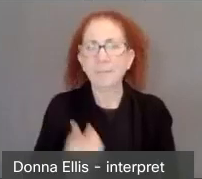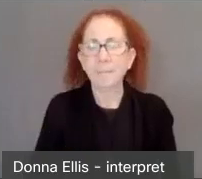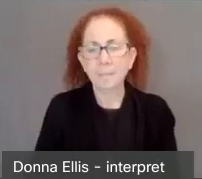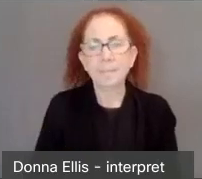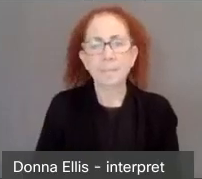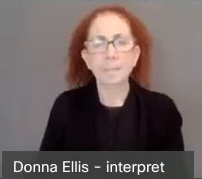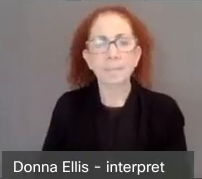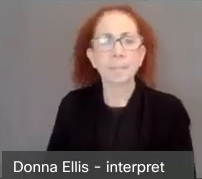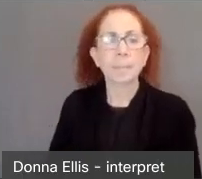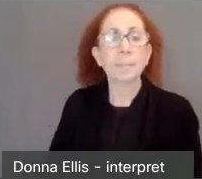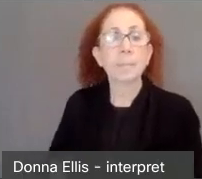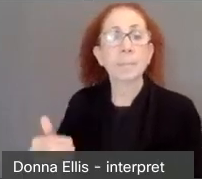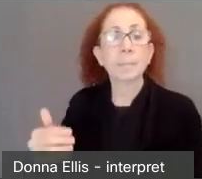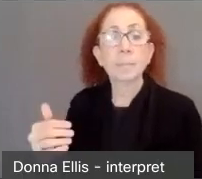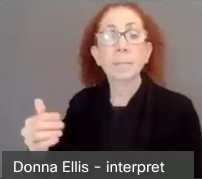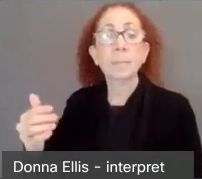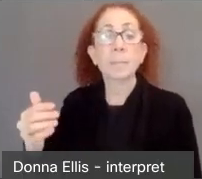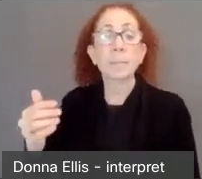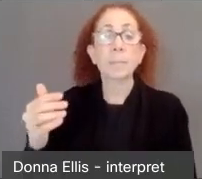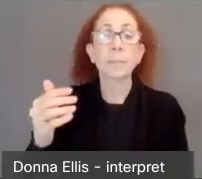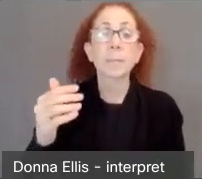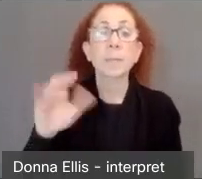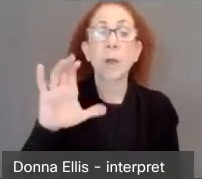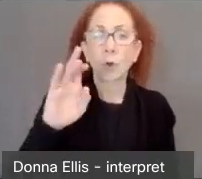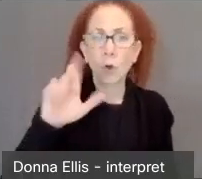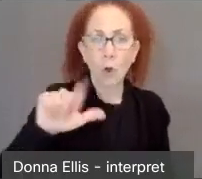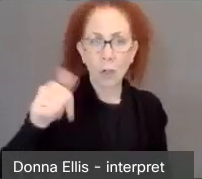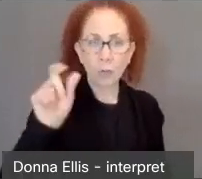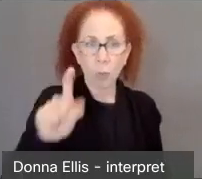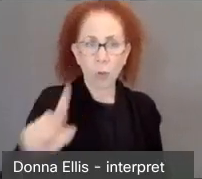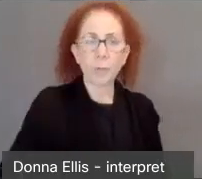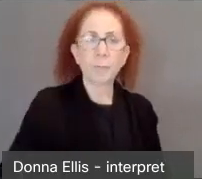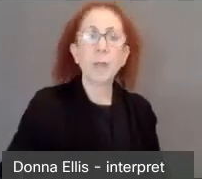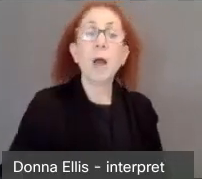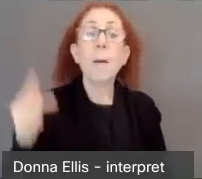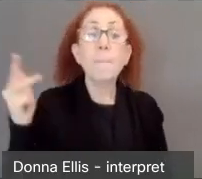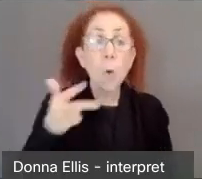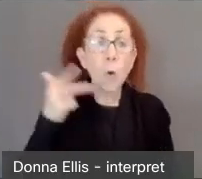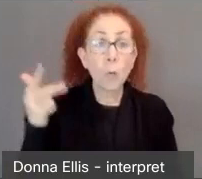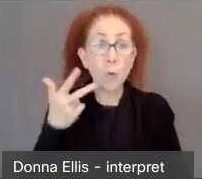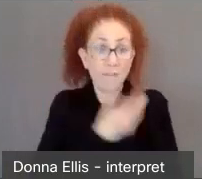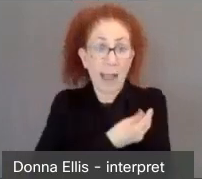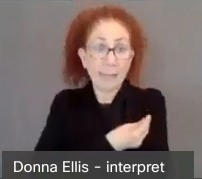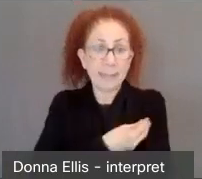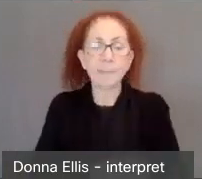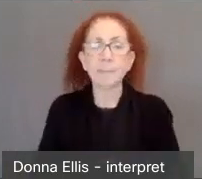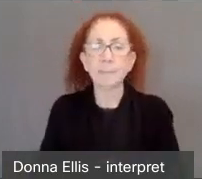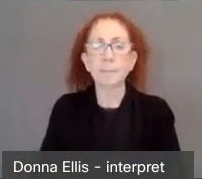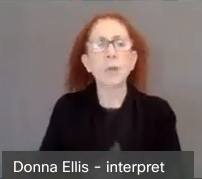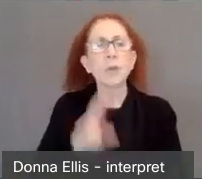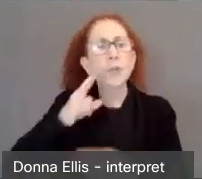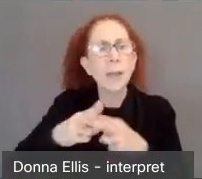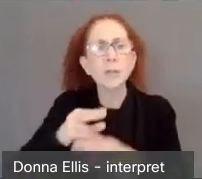[Reporter] Okay and on the mobile vaccine unit, you spoke about the homeless population. Can you give me